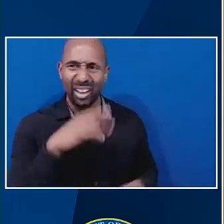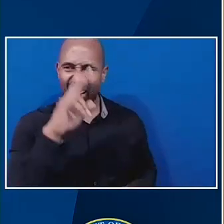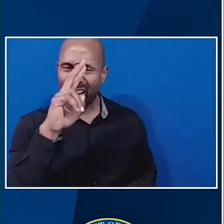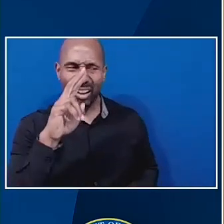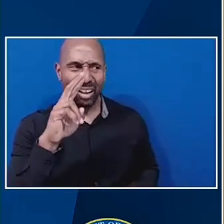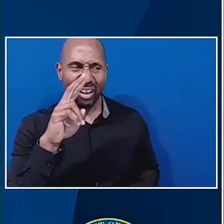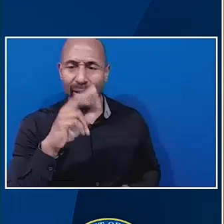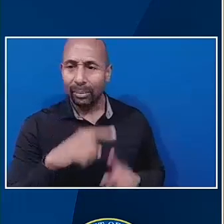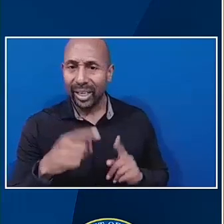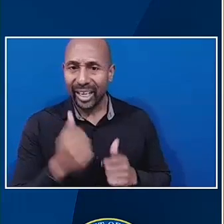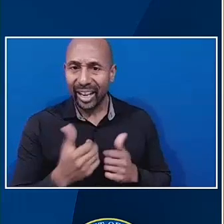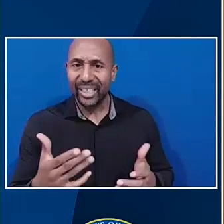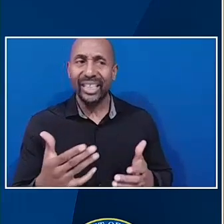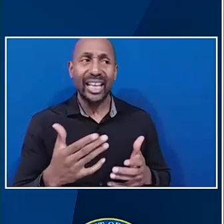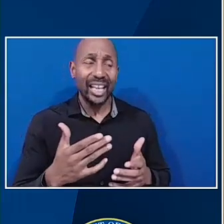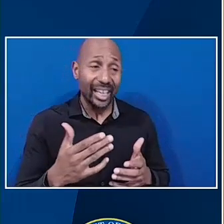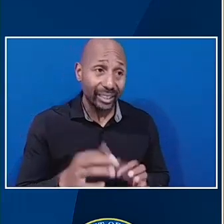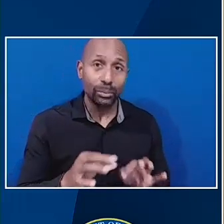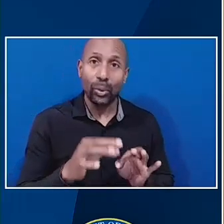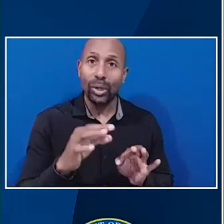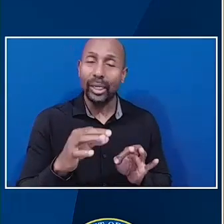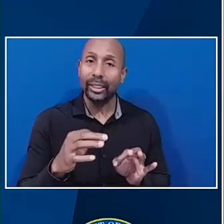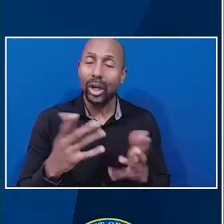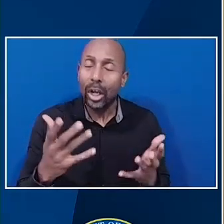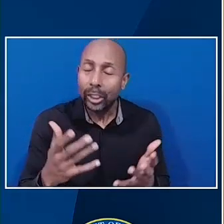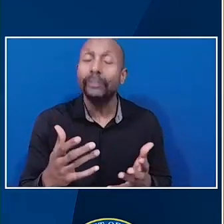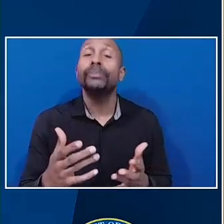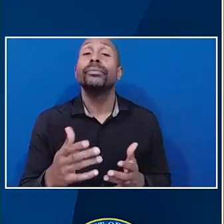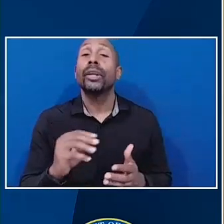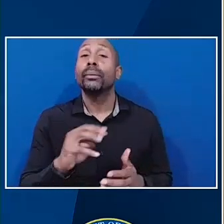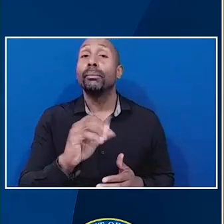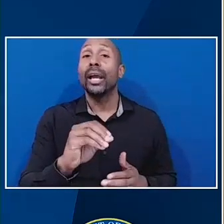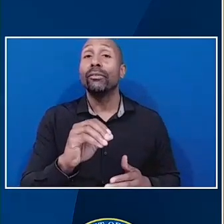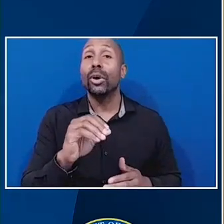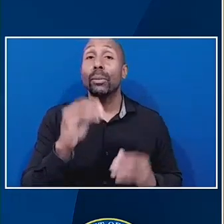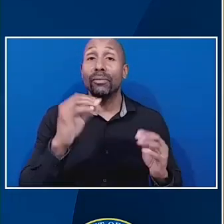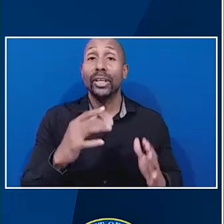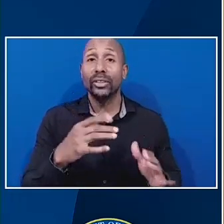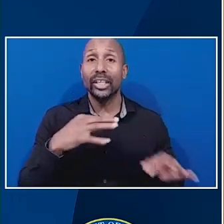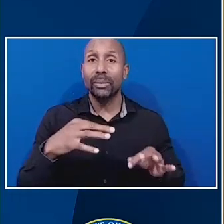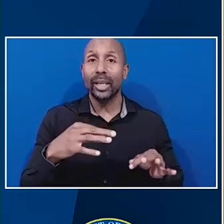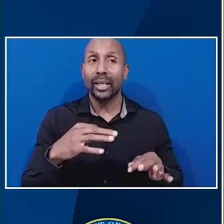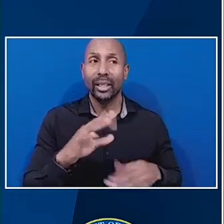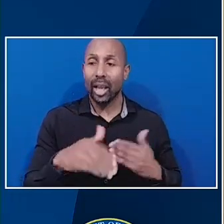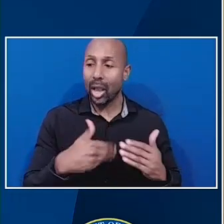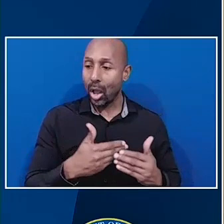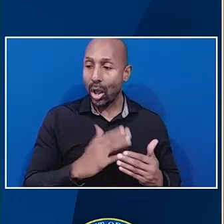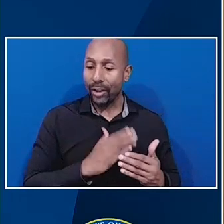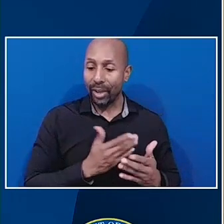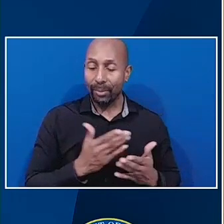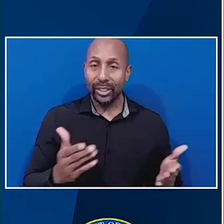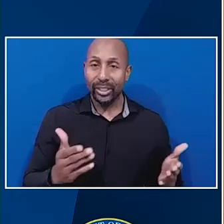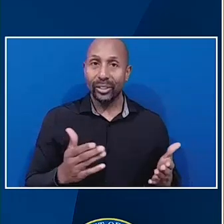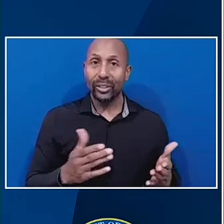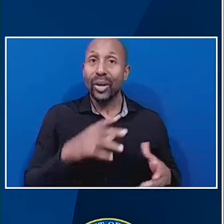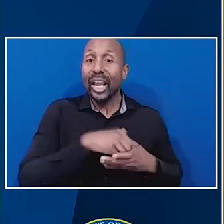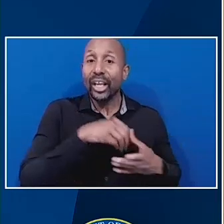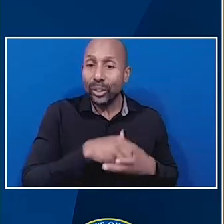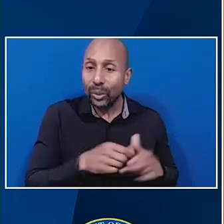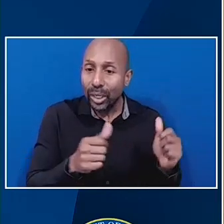This semester, I was relieved when my micro professor explained that all of our materials were included in our course fees at a really low cost compared to any books I saw at the bookstore.